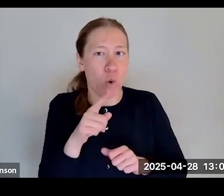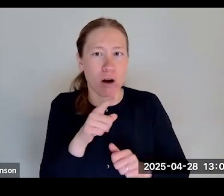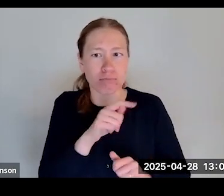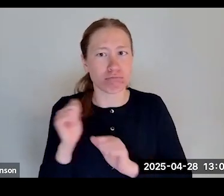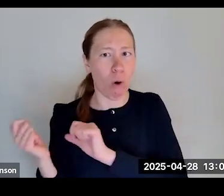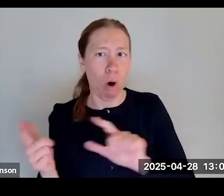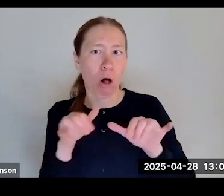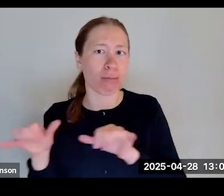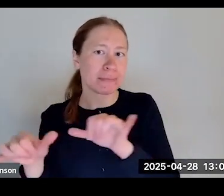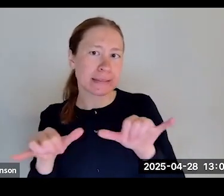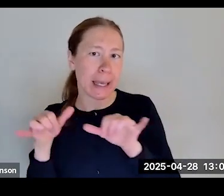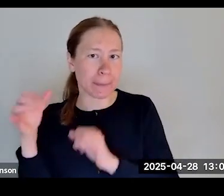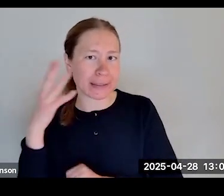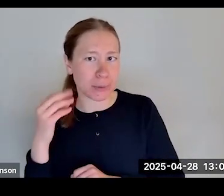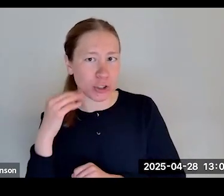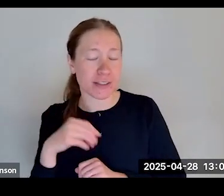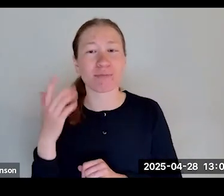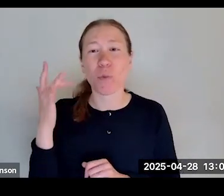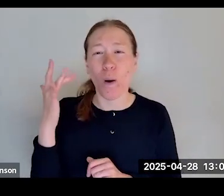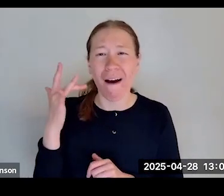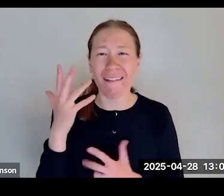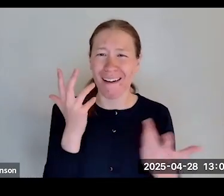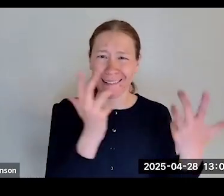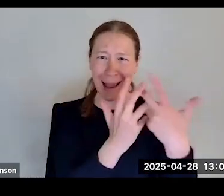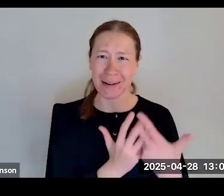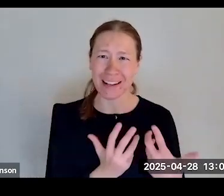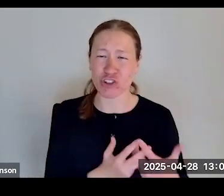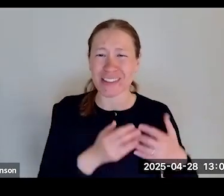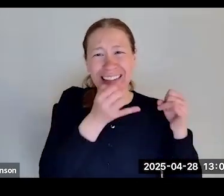This is because accommodations are explored on an individual basis.